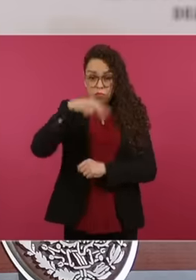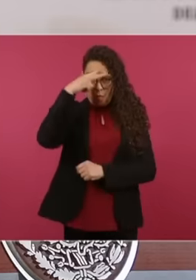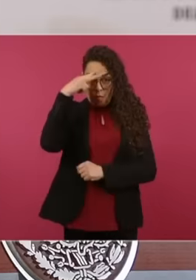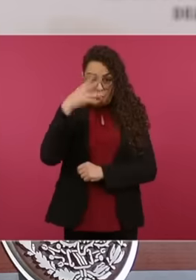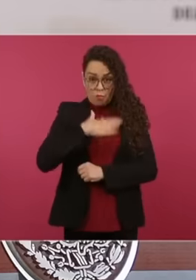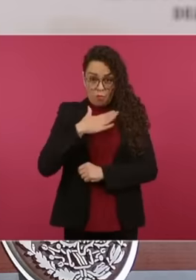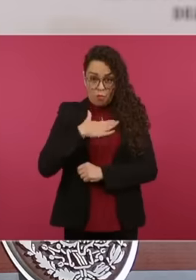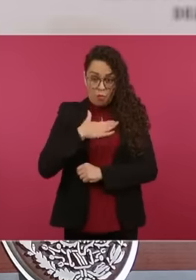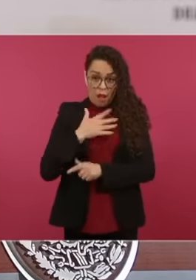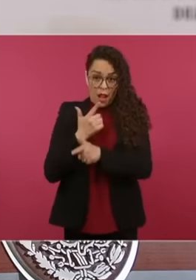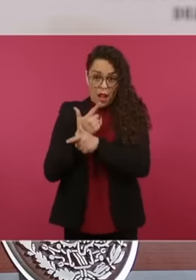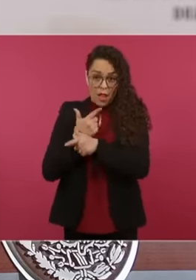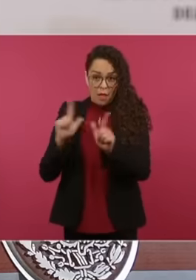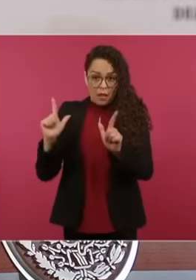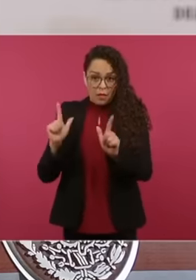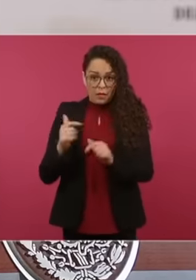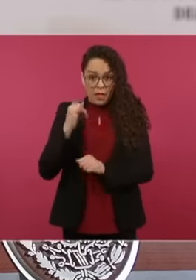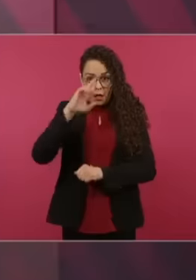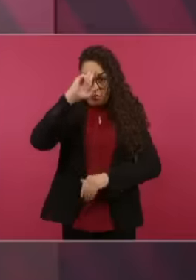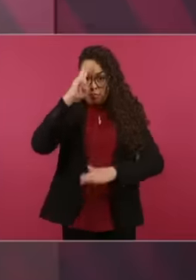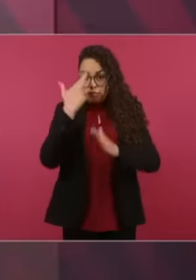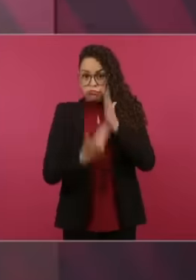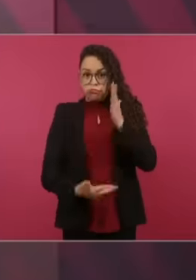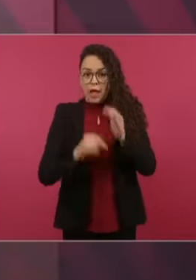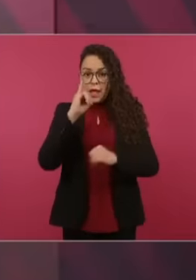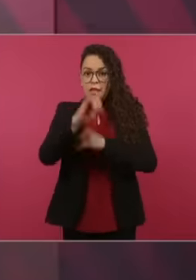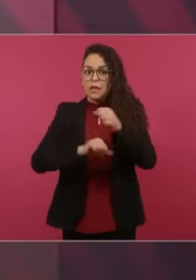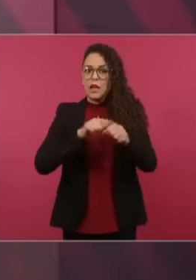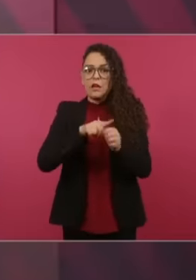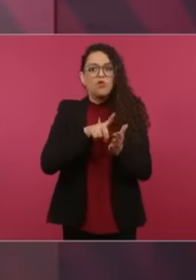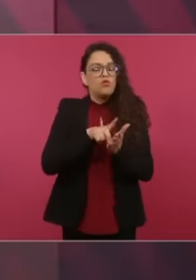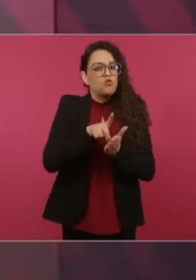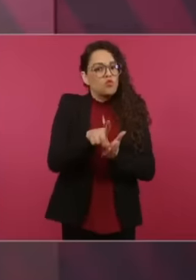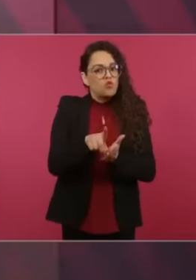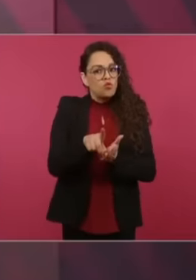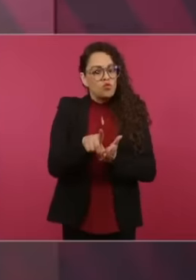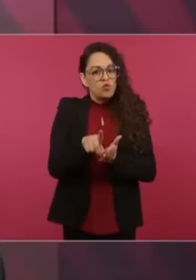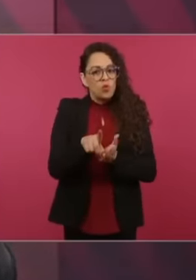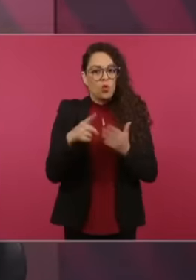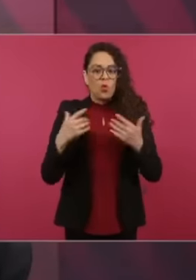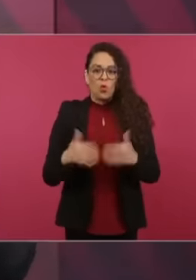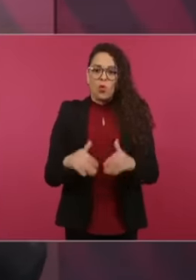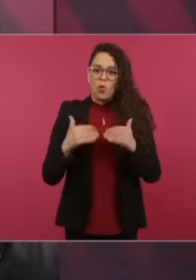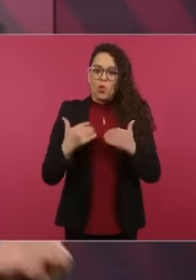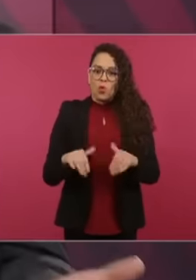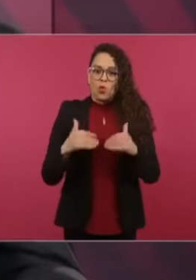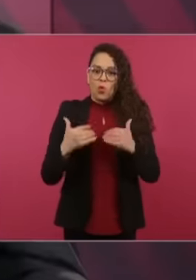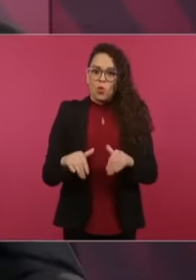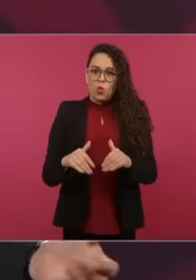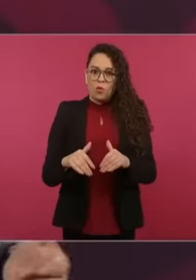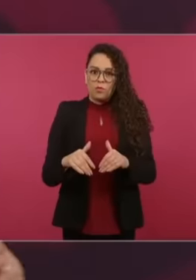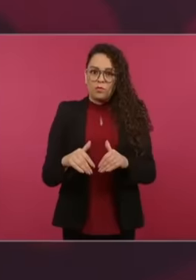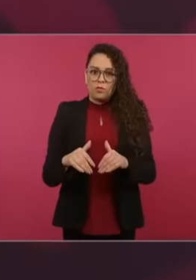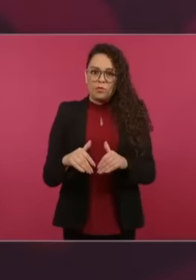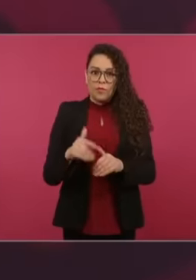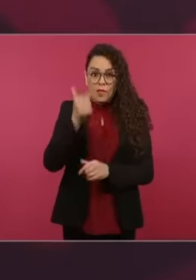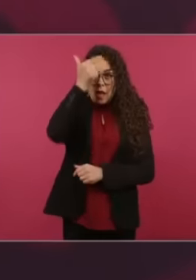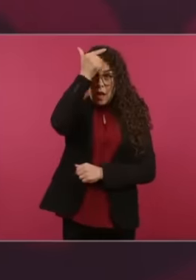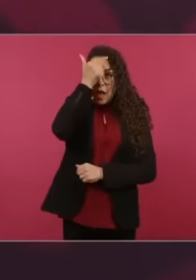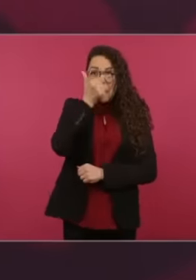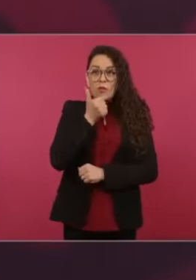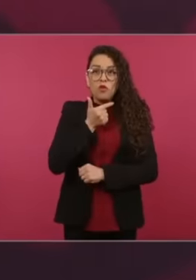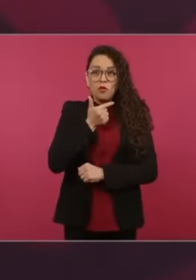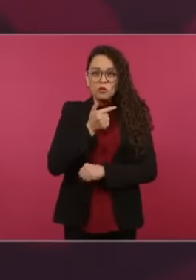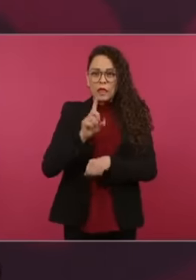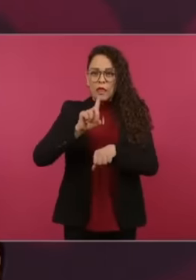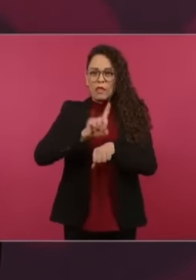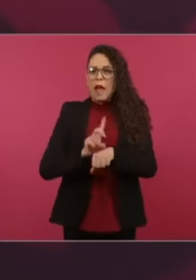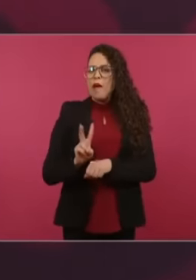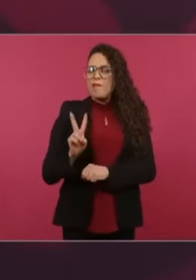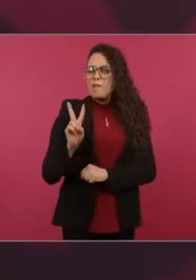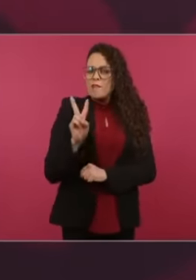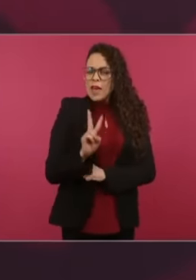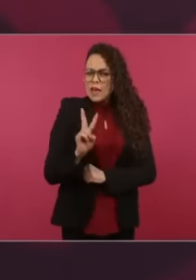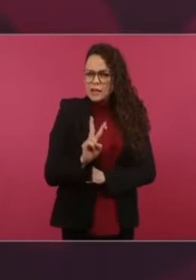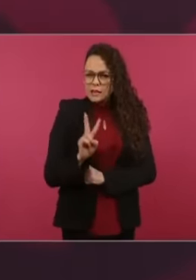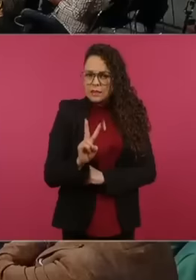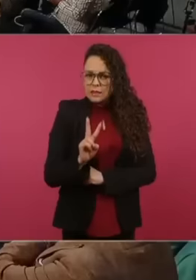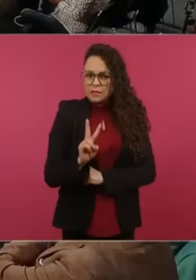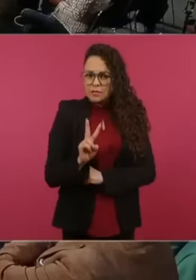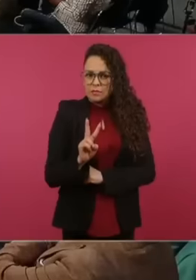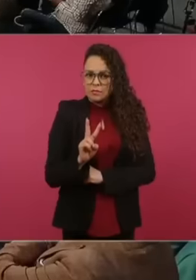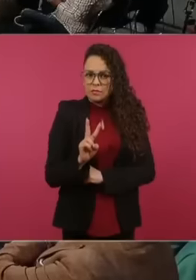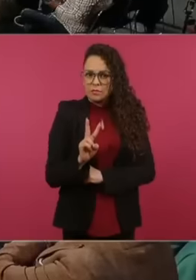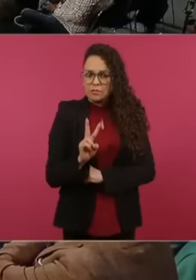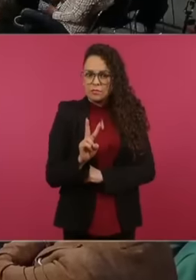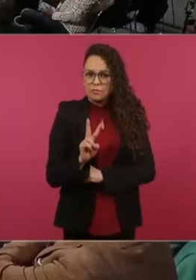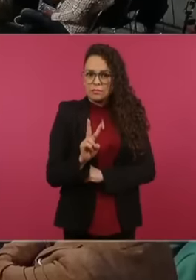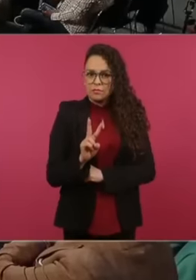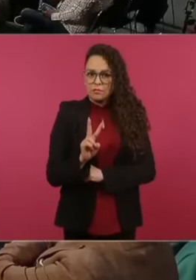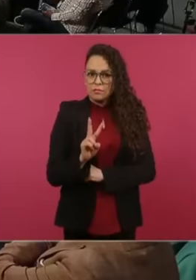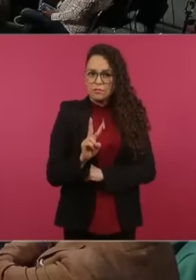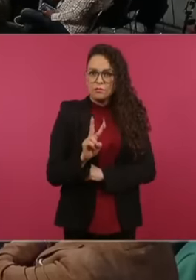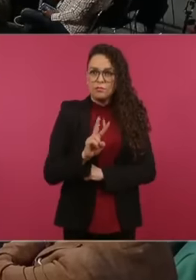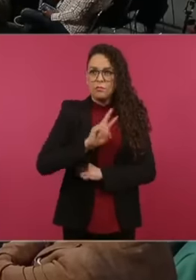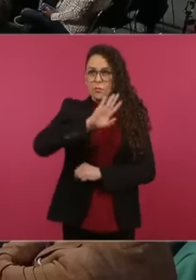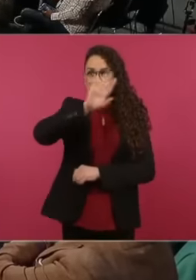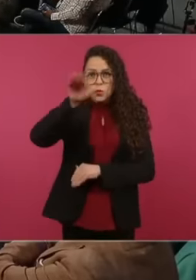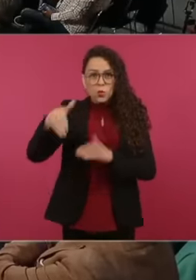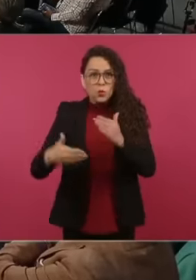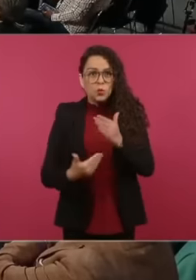international law And that was on Friday night until Saturday afternoon, an